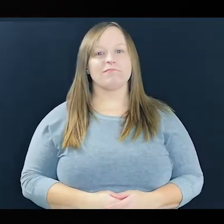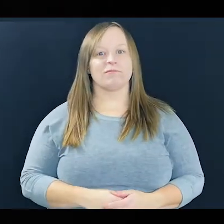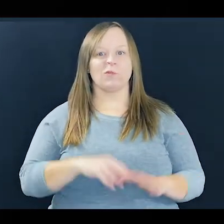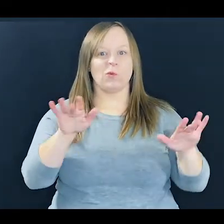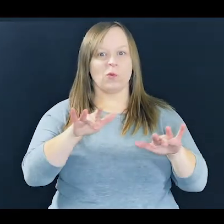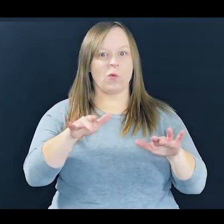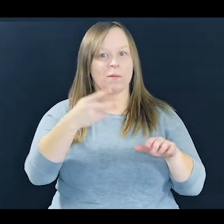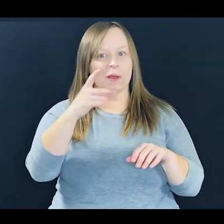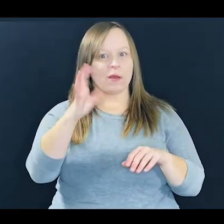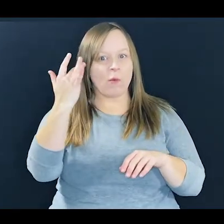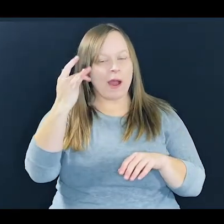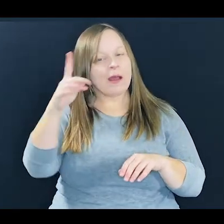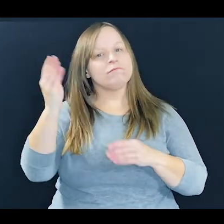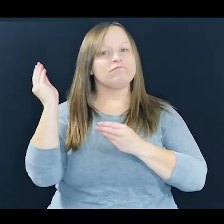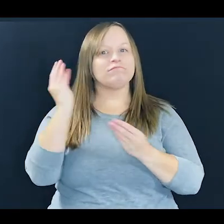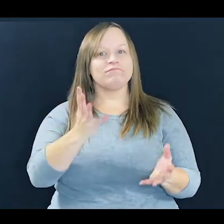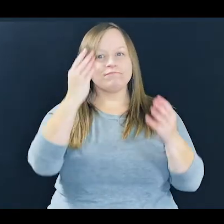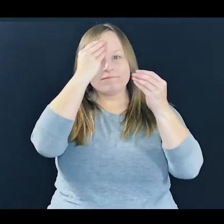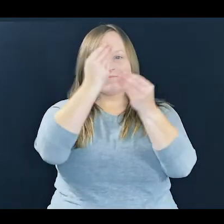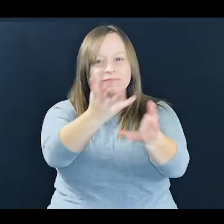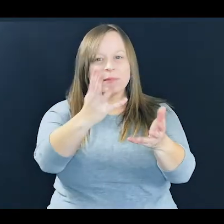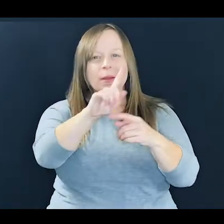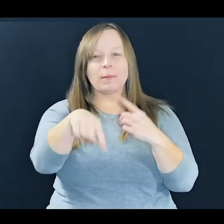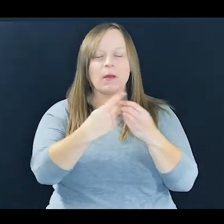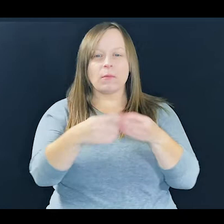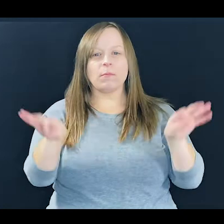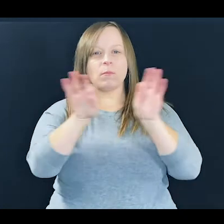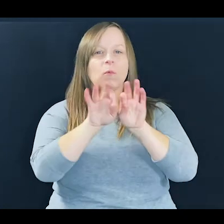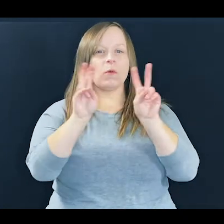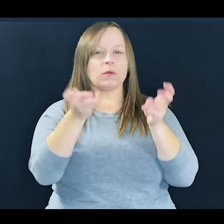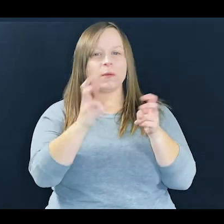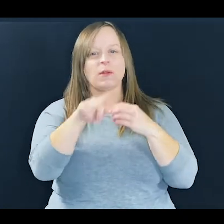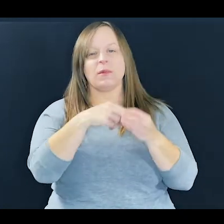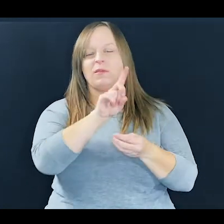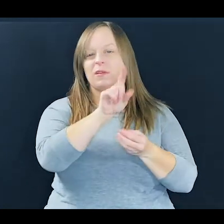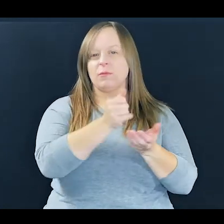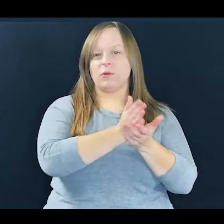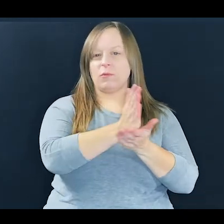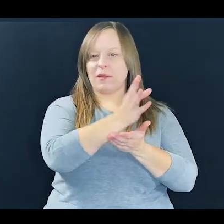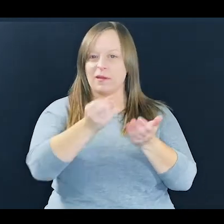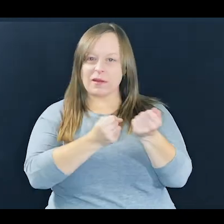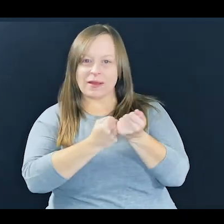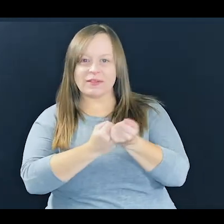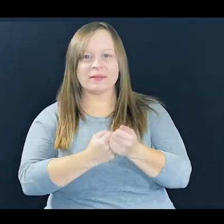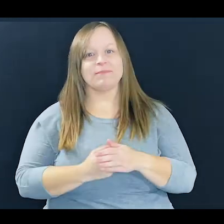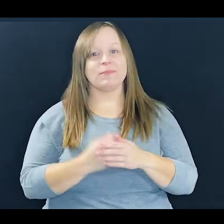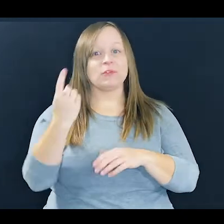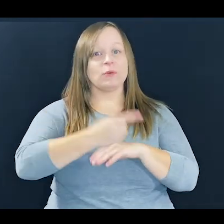We are here to bring you information on the most relevant topics regarding disability rights and advocacy.